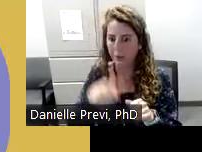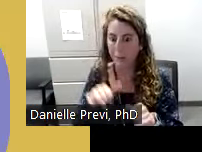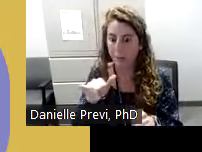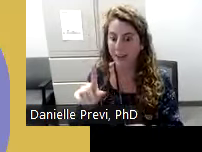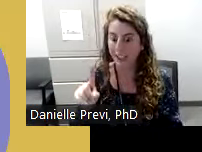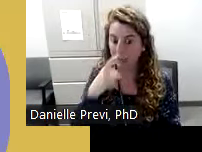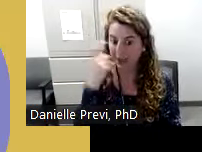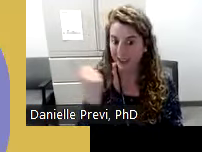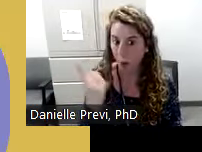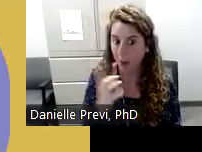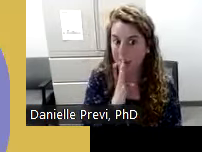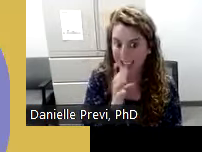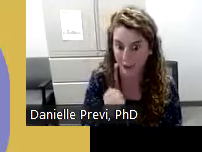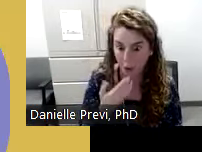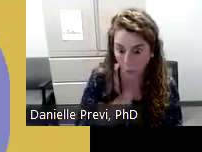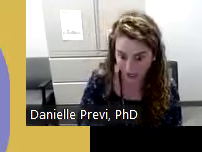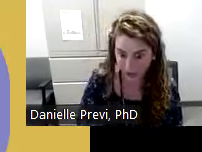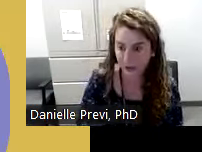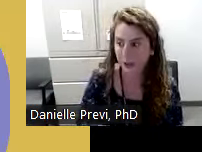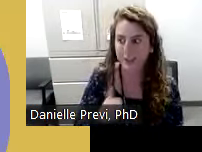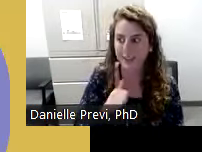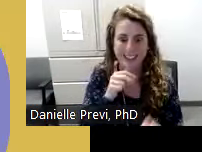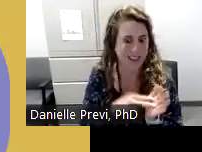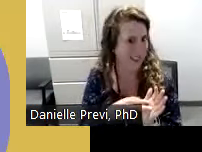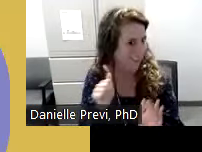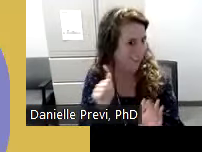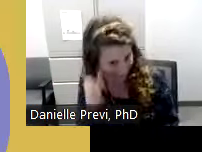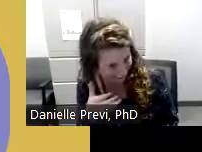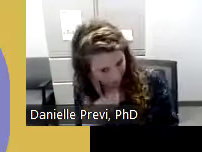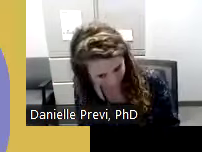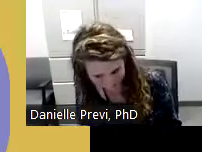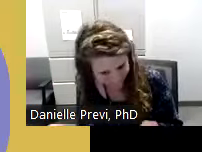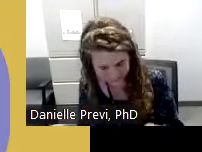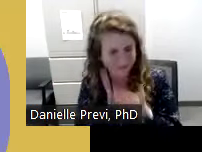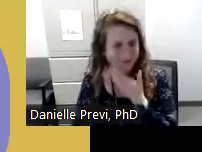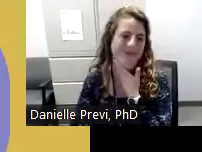it's always very important to remember that just because somebody might have good speech skills,